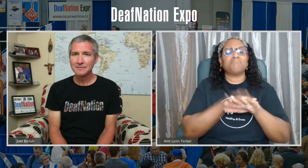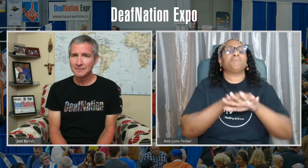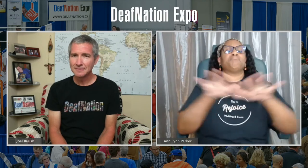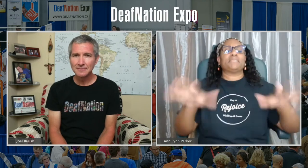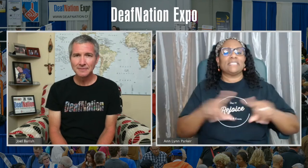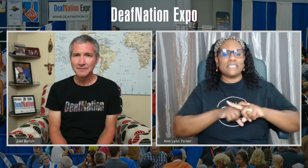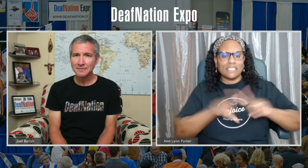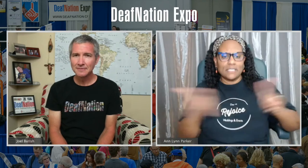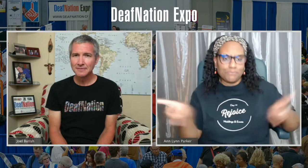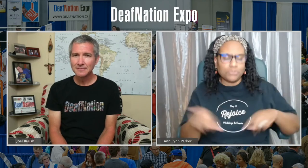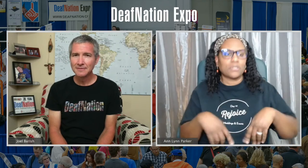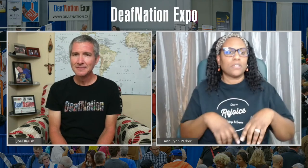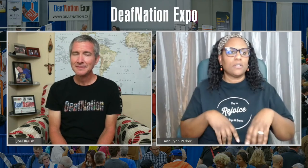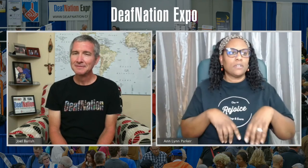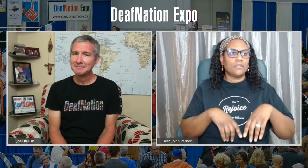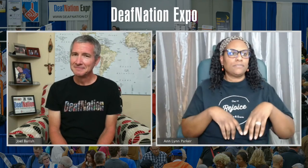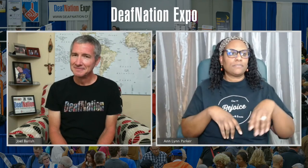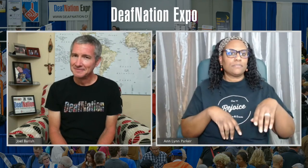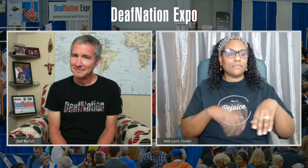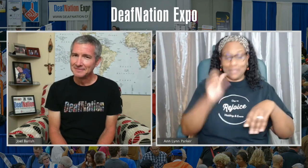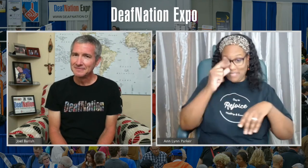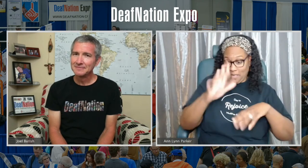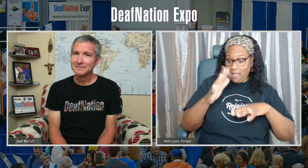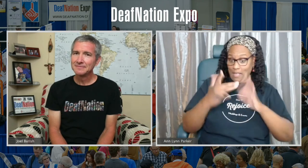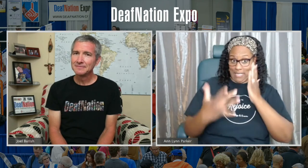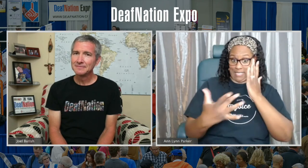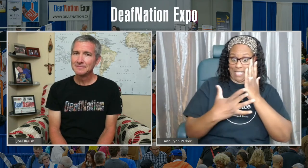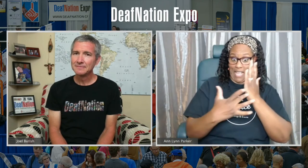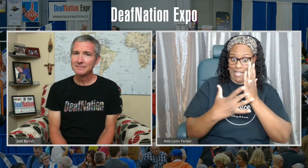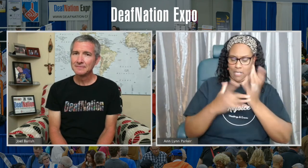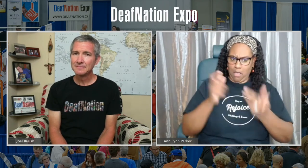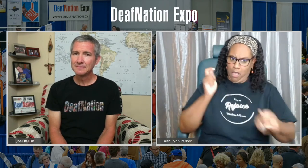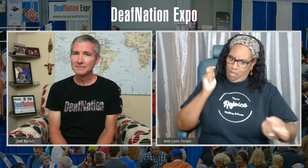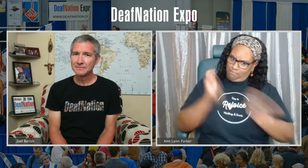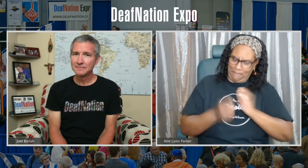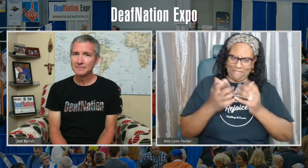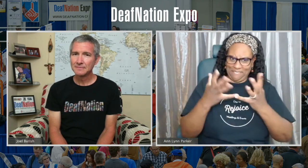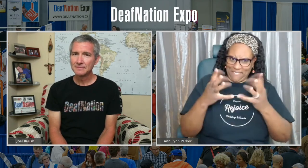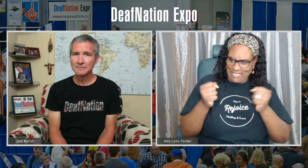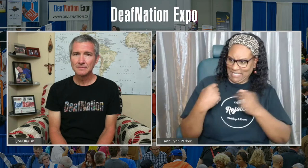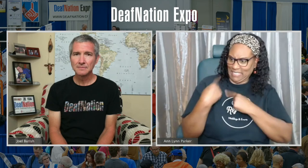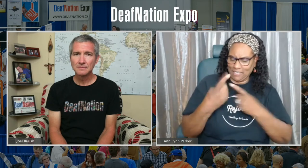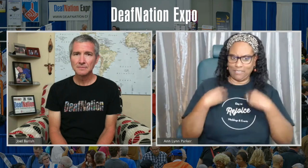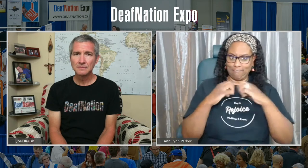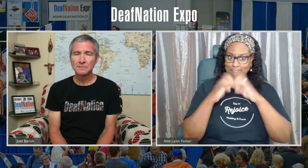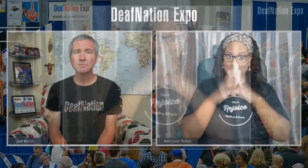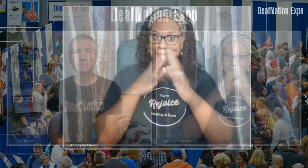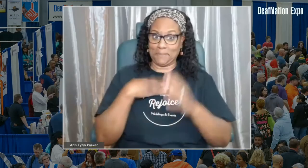and some are very different. With fast changes in technology since the establishment